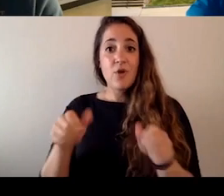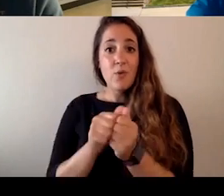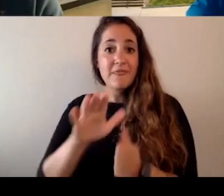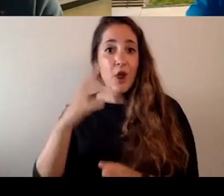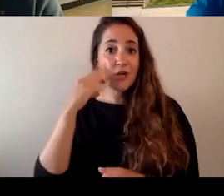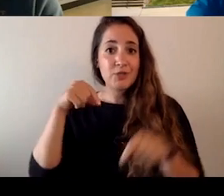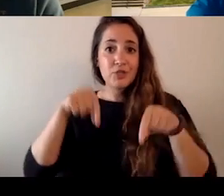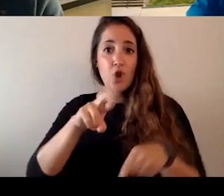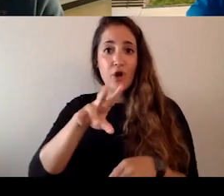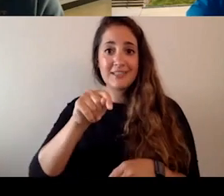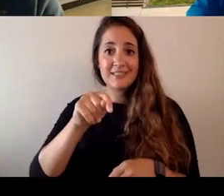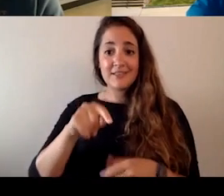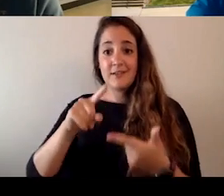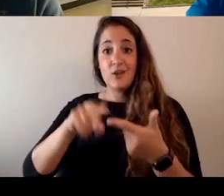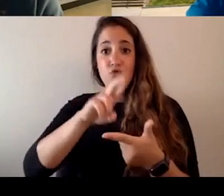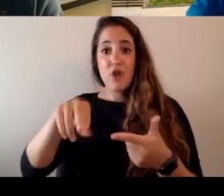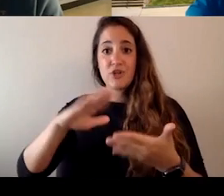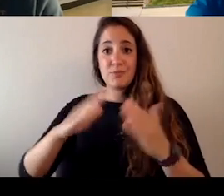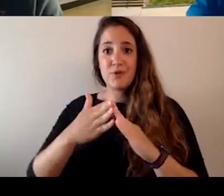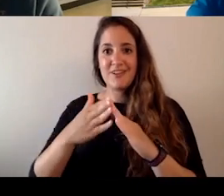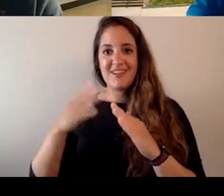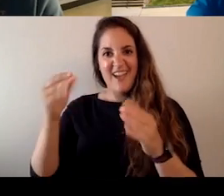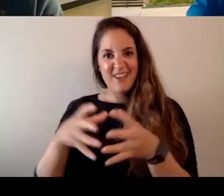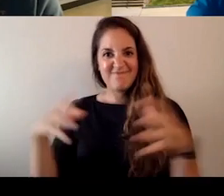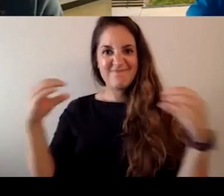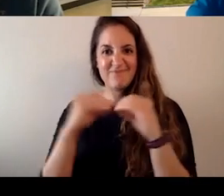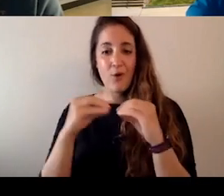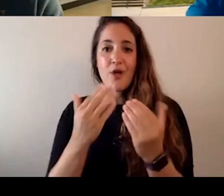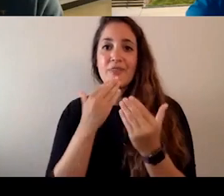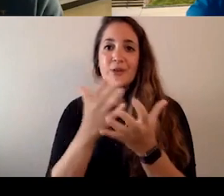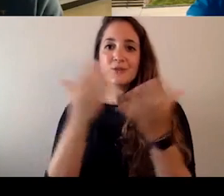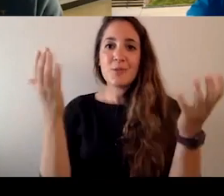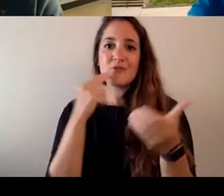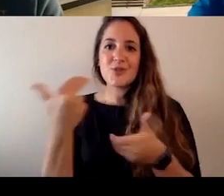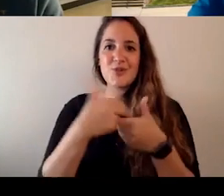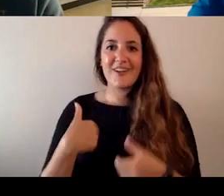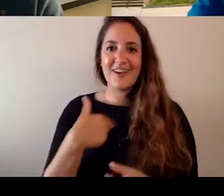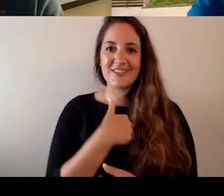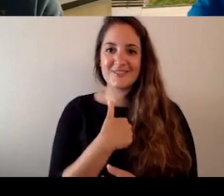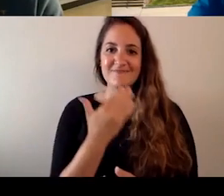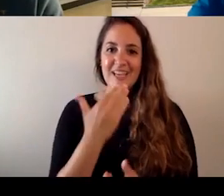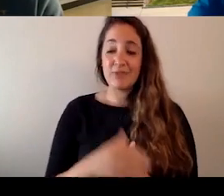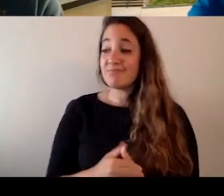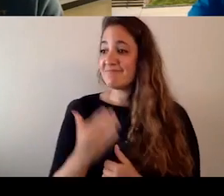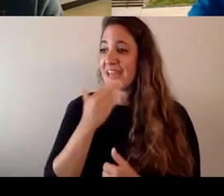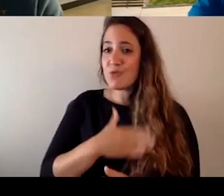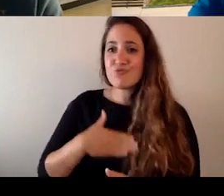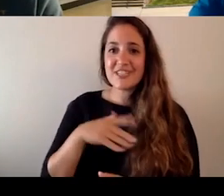within the community and beyond. So thank you very much for joining us Dr. Hudson. Again, thank you. Thank you, appreciate it.